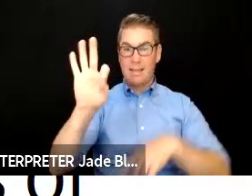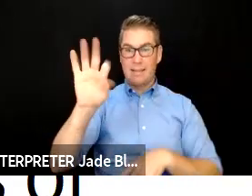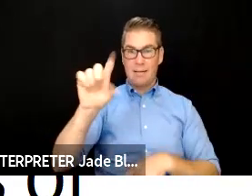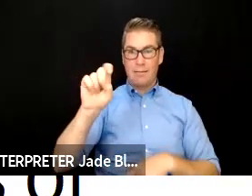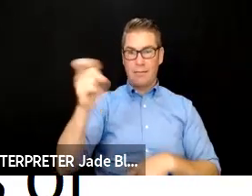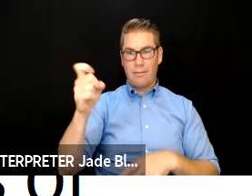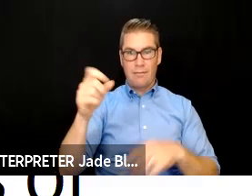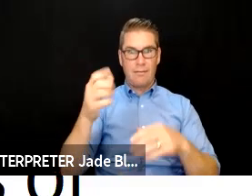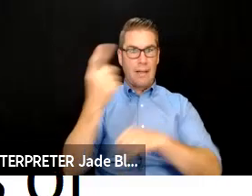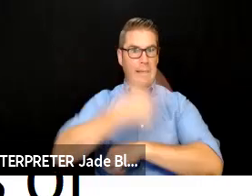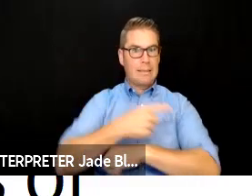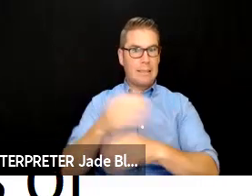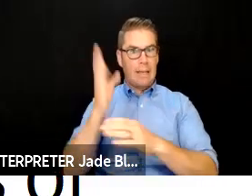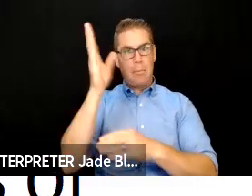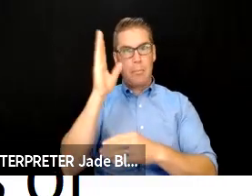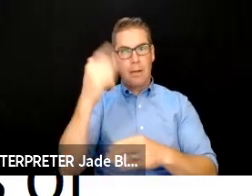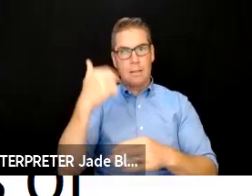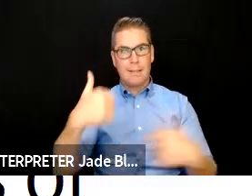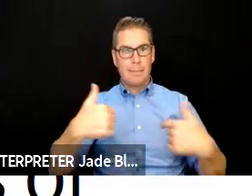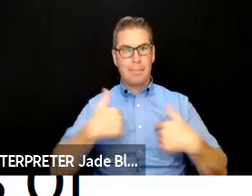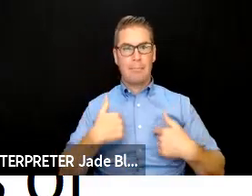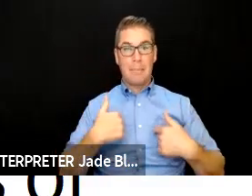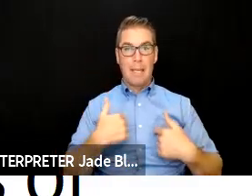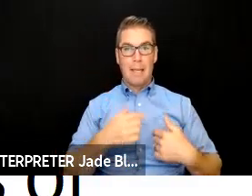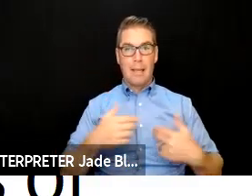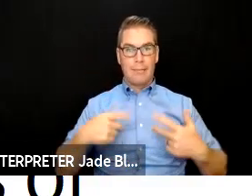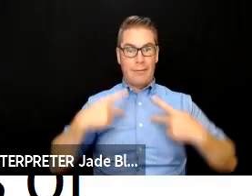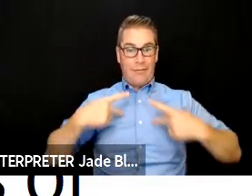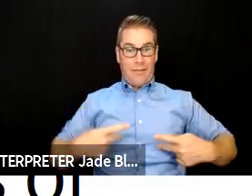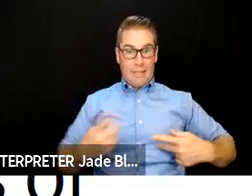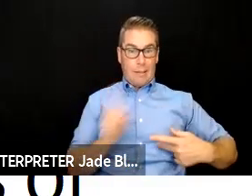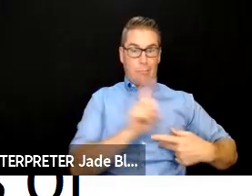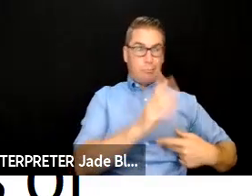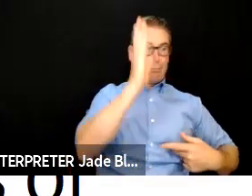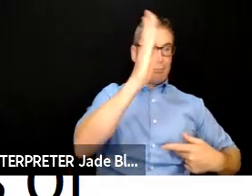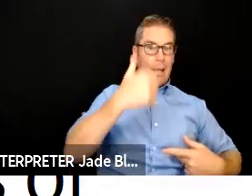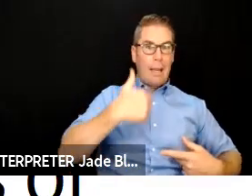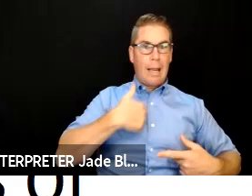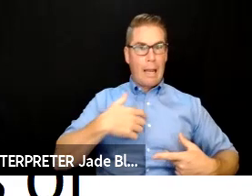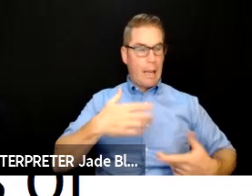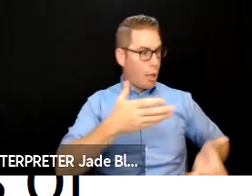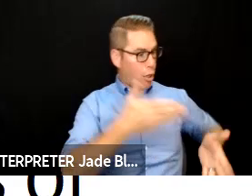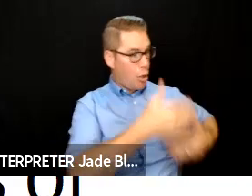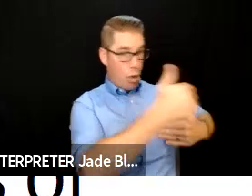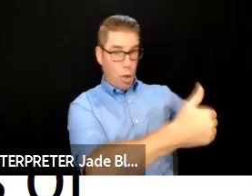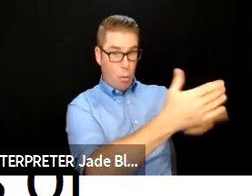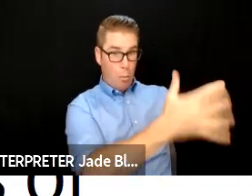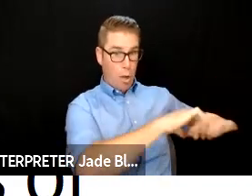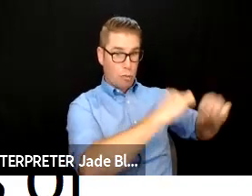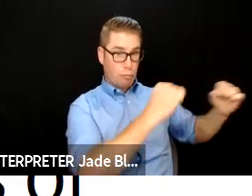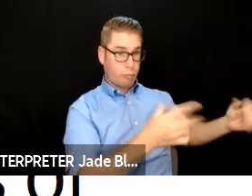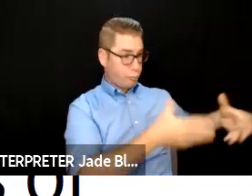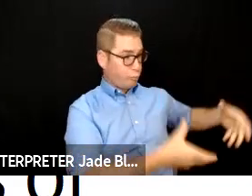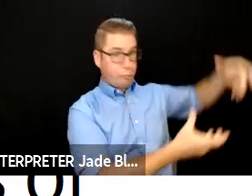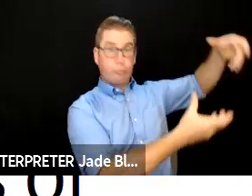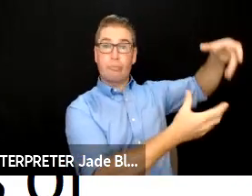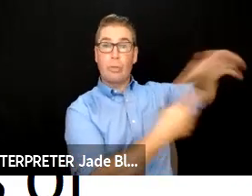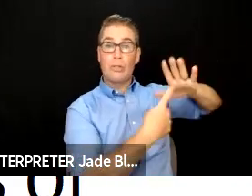Sally Potter: I would you know have a box of those to show you. So you can take a look at them and actually put your hands on them, but the open stacks books are humongous.